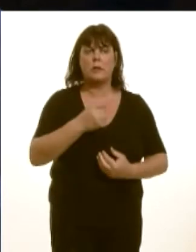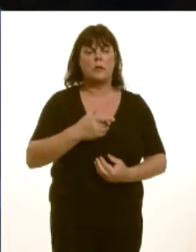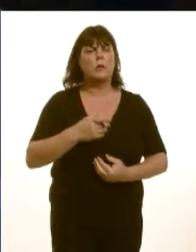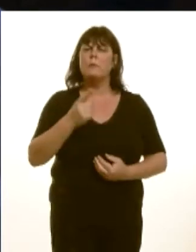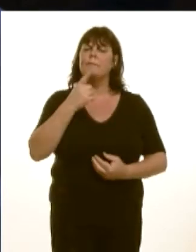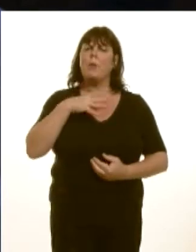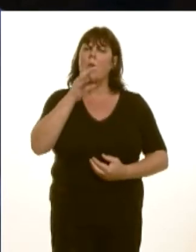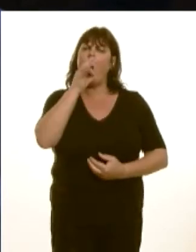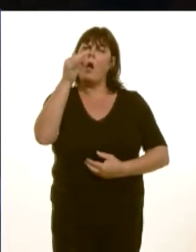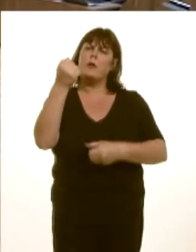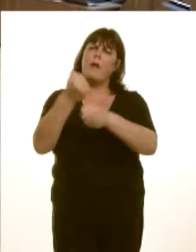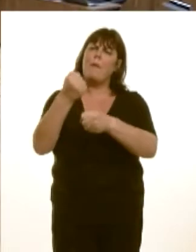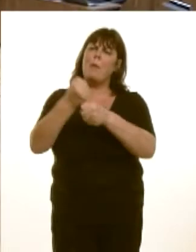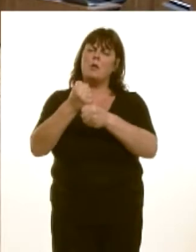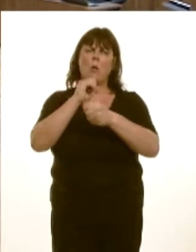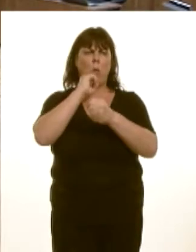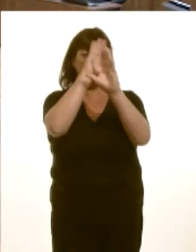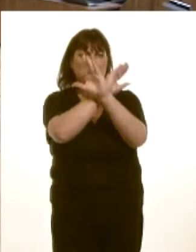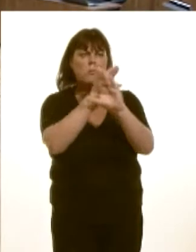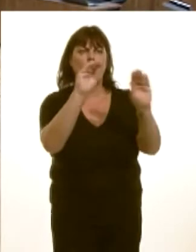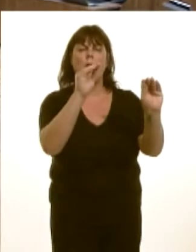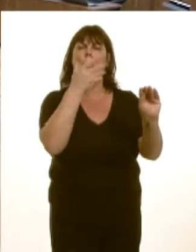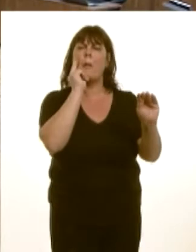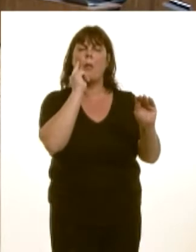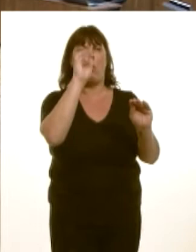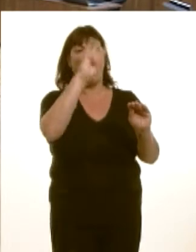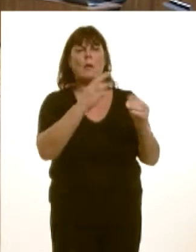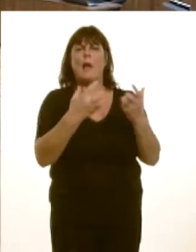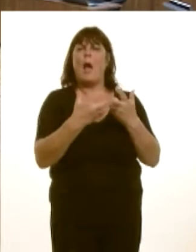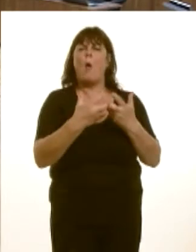of this service across Wales, and have you set a budget aside to do this?